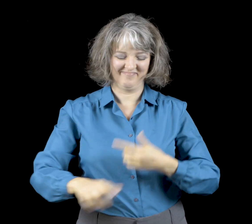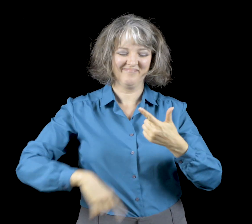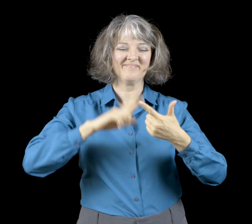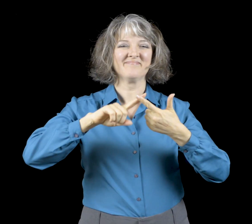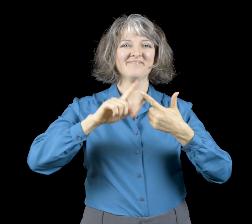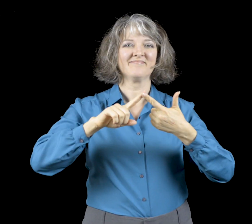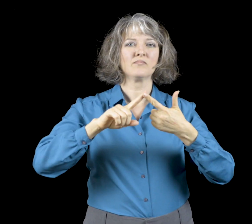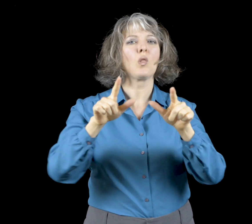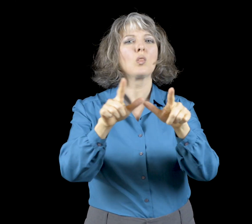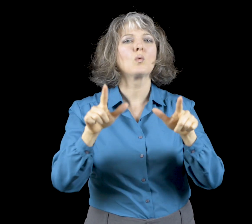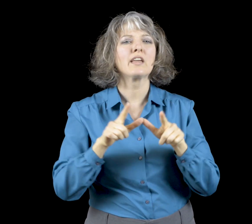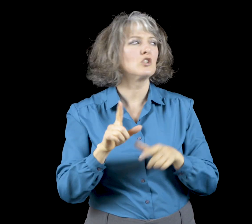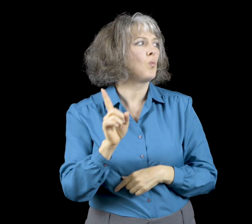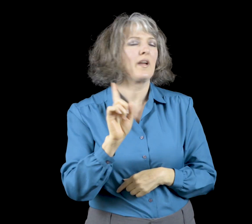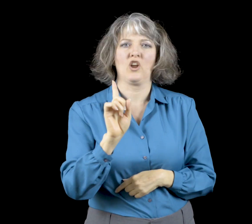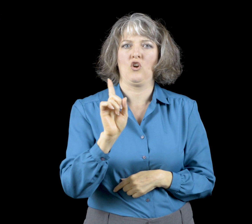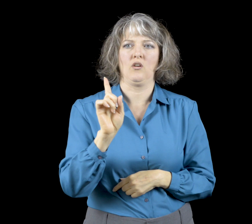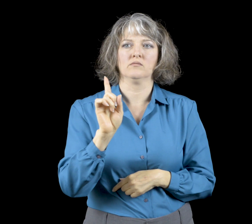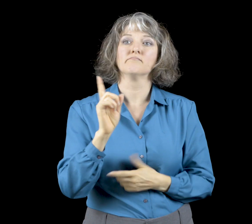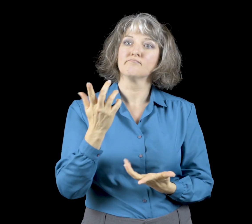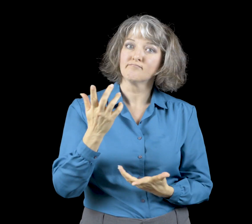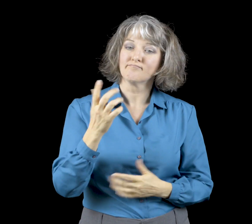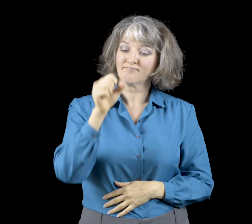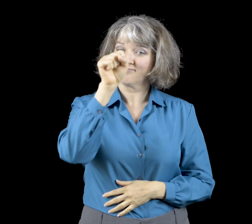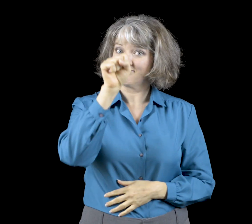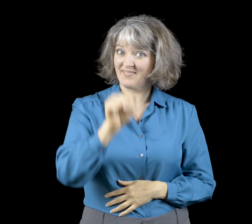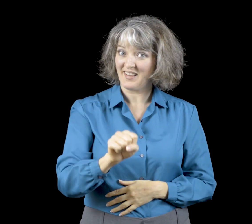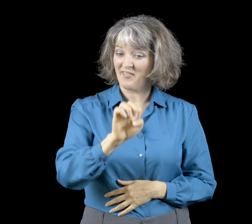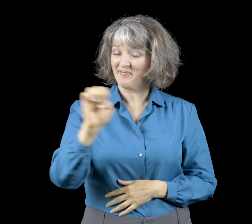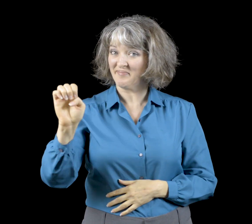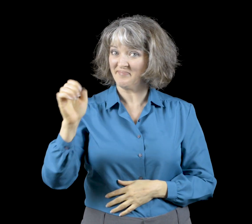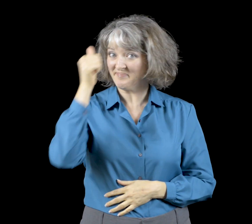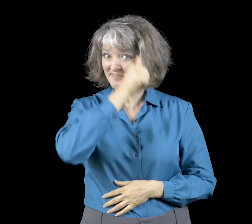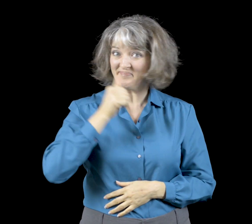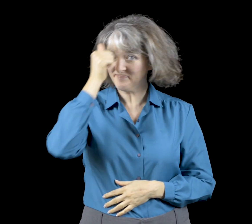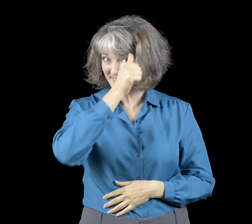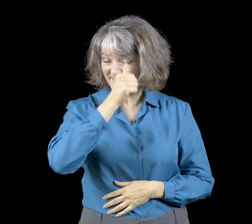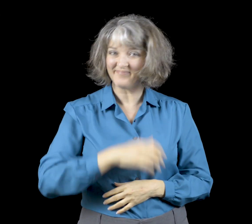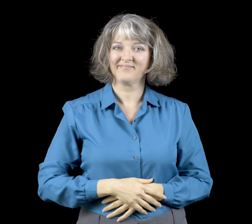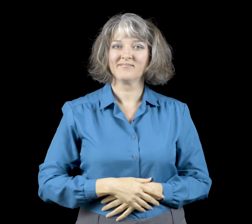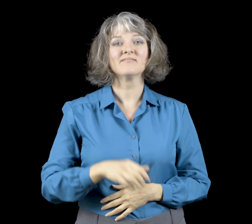For our second step we need the location to show where. So happens to be in Southeast Asia.